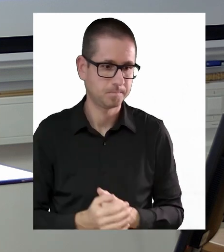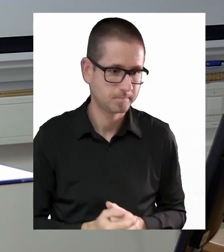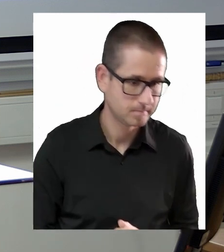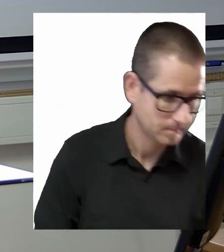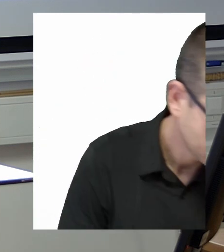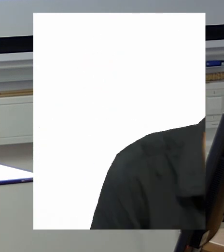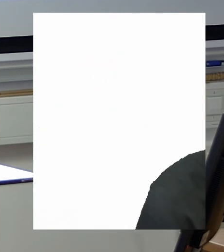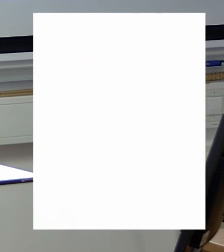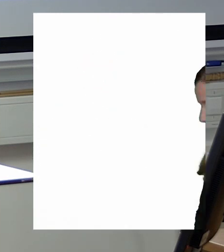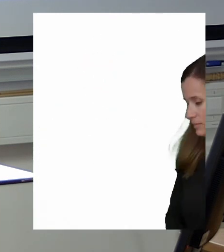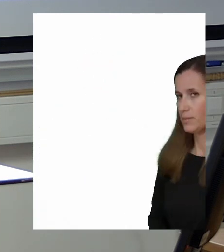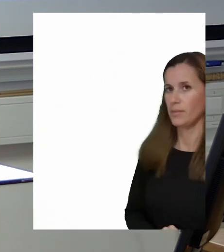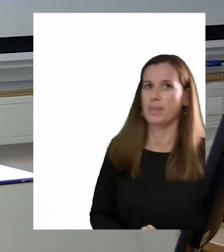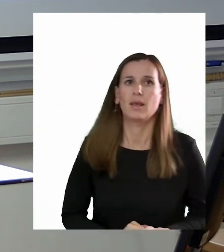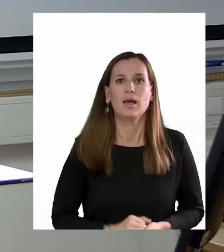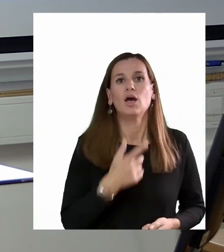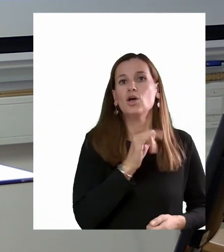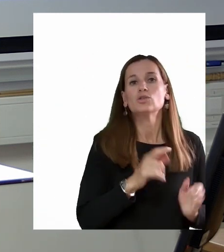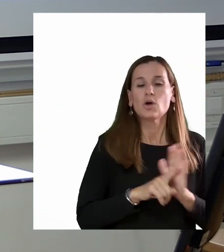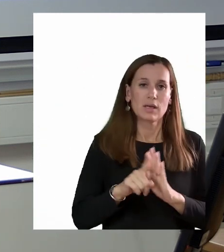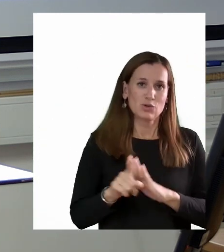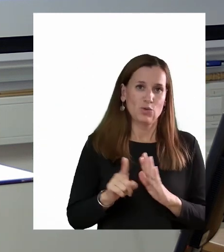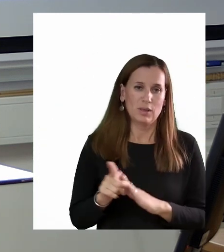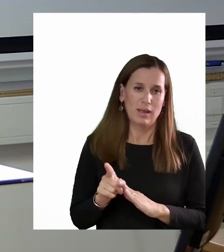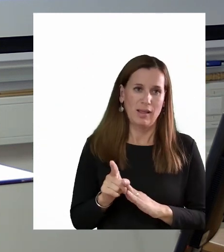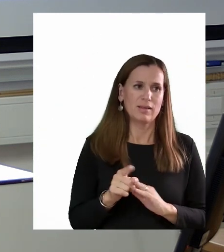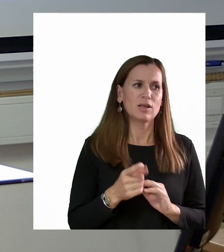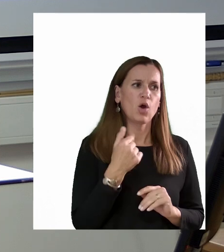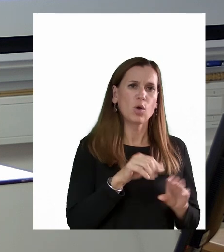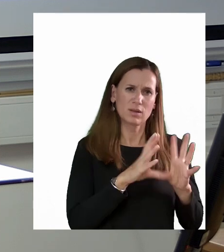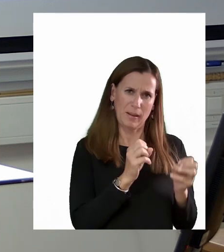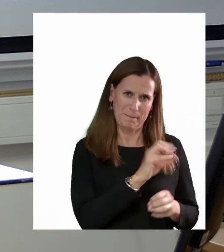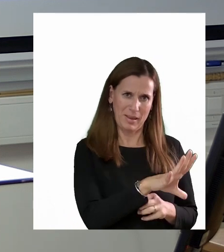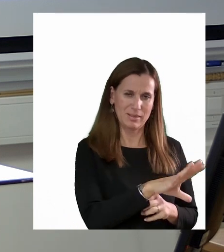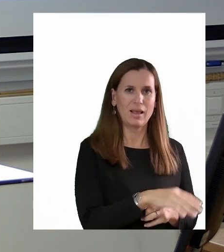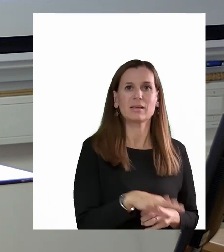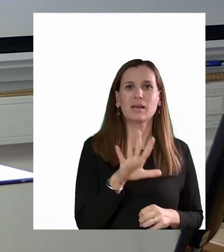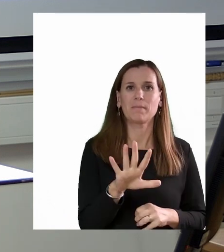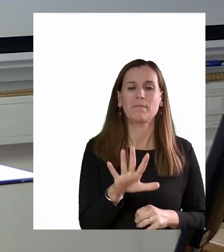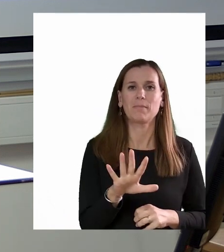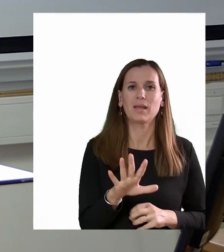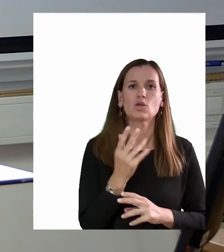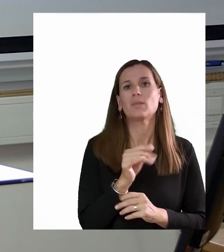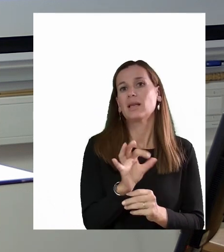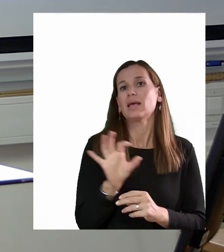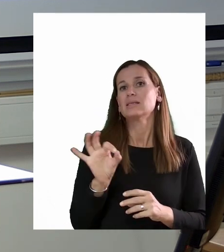And these are the results. So out of 15, five of them were chosen like the best ones.